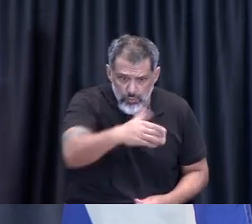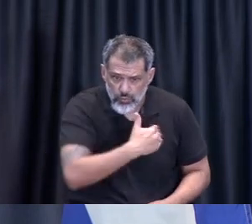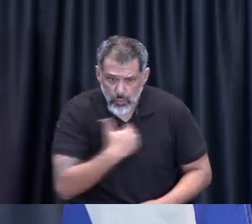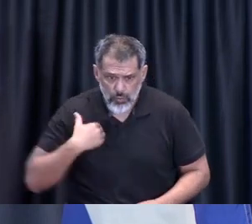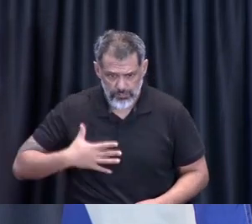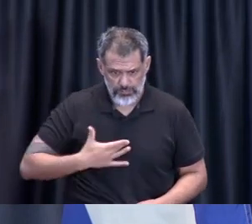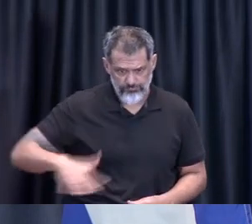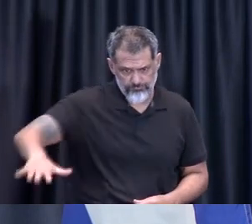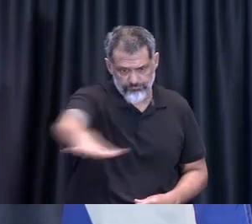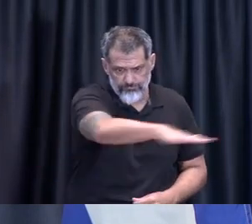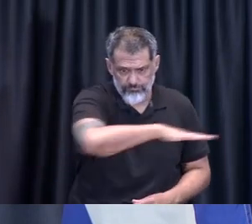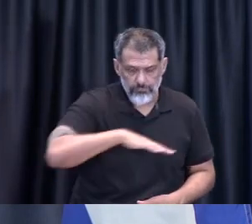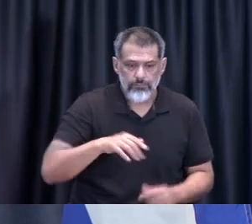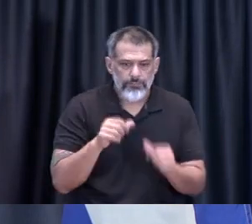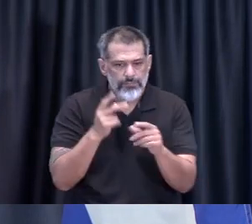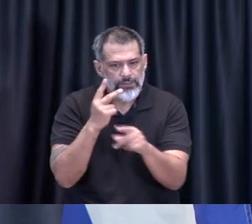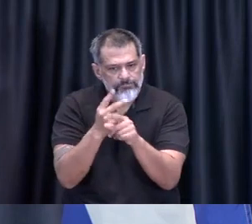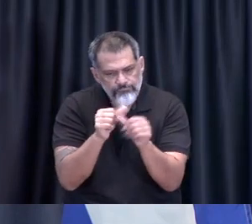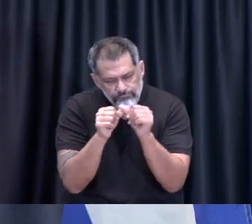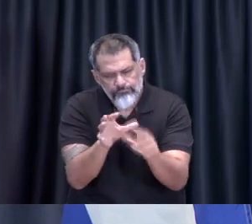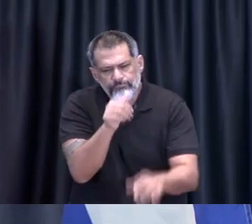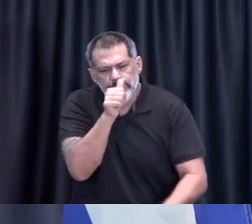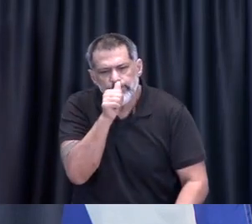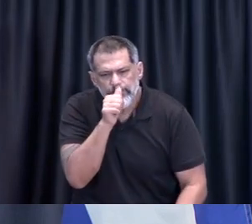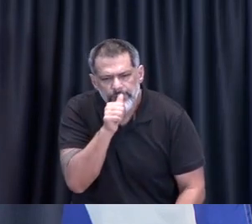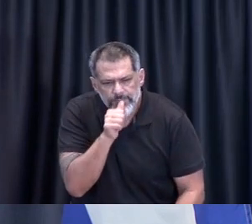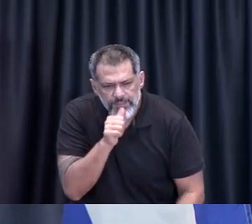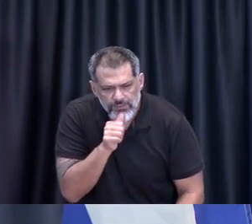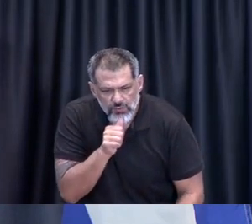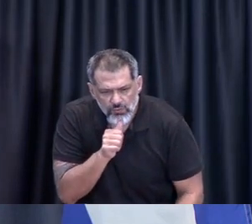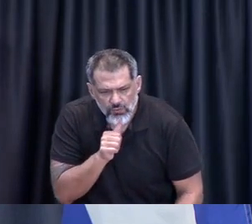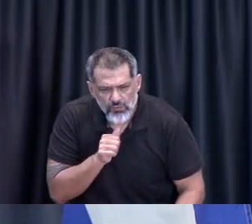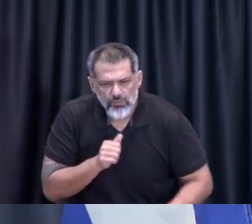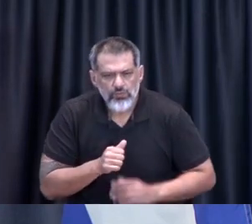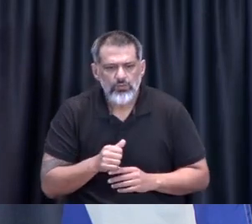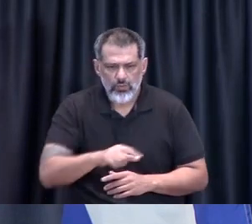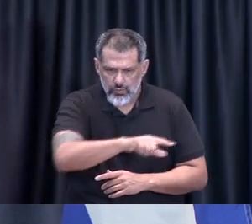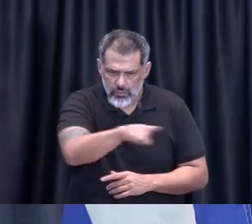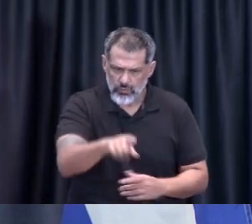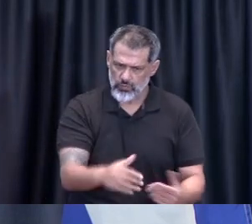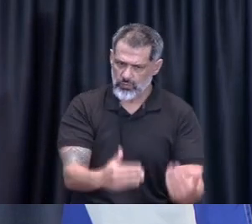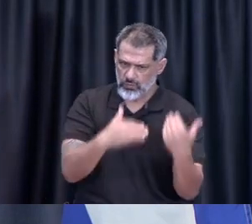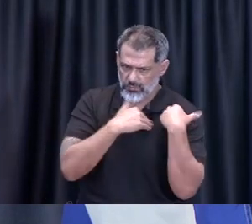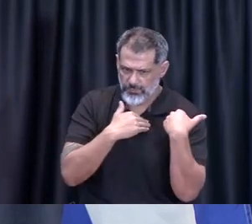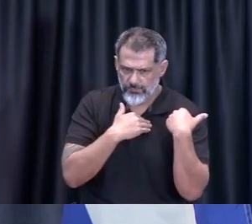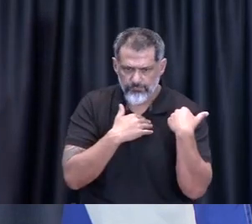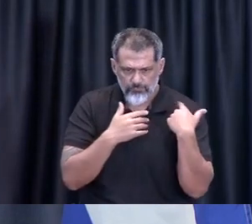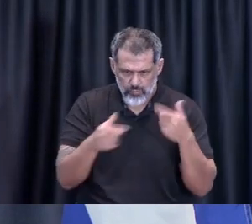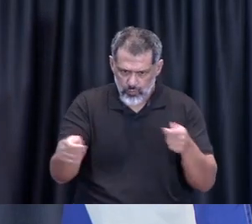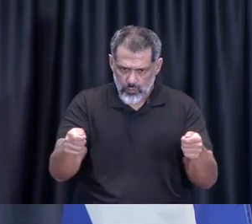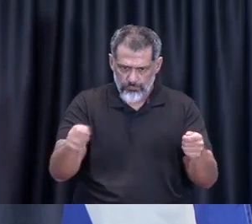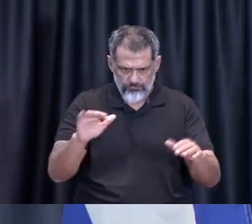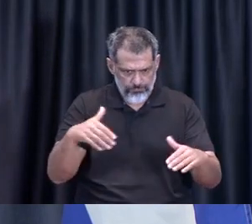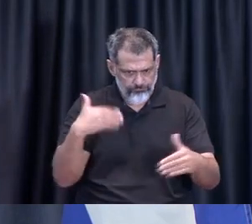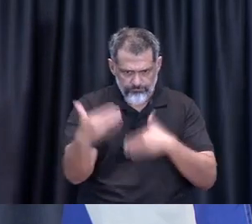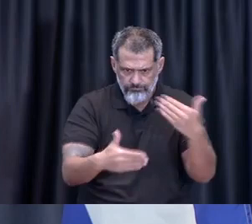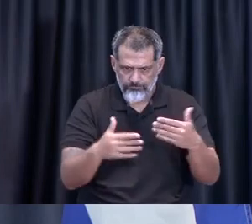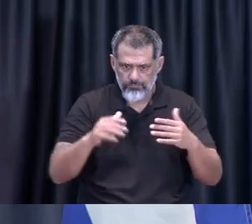be vigilant in respect of those things that they can do to reduce the transmission of COVID-19.